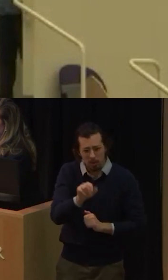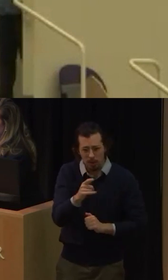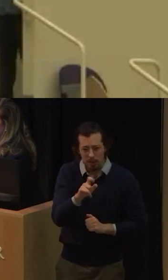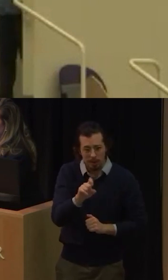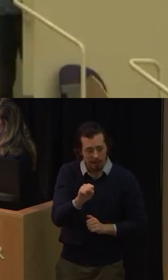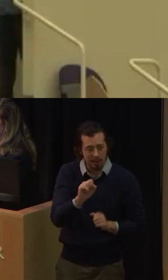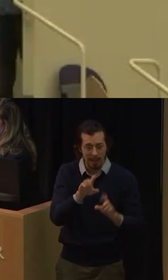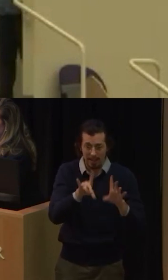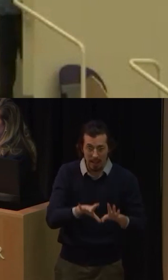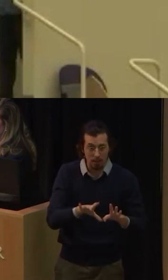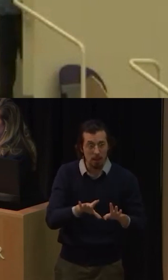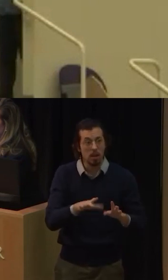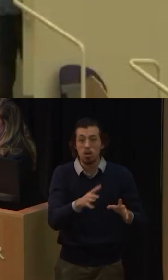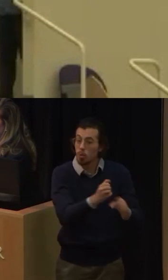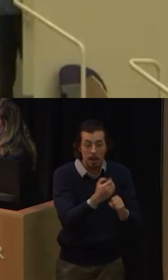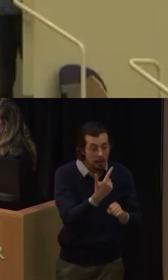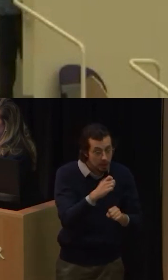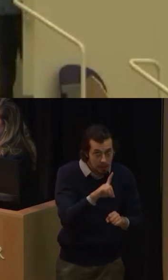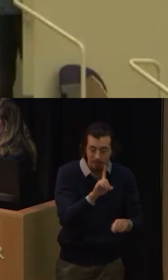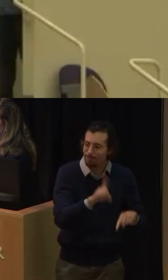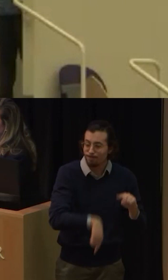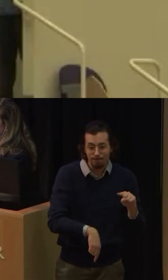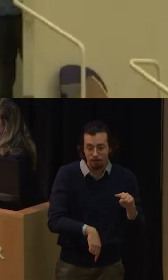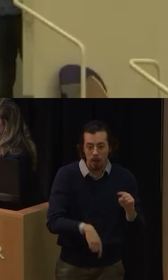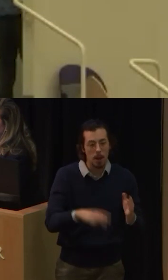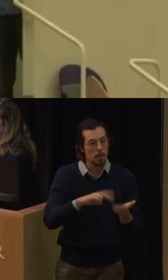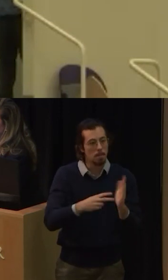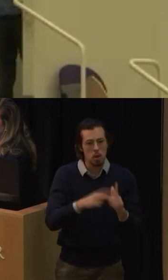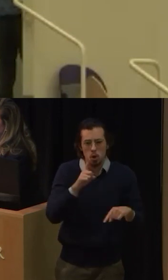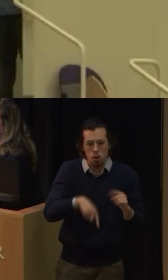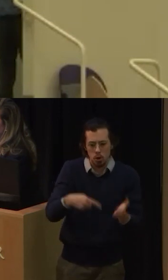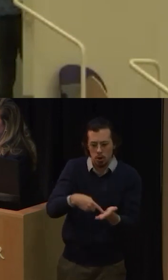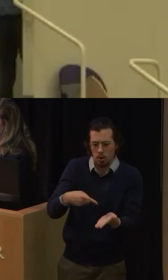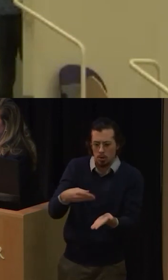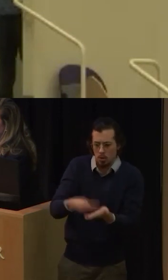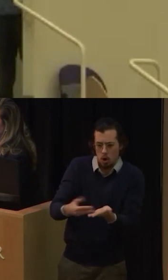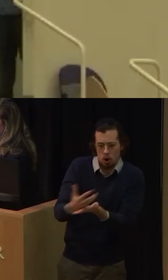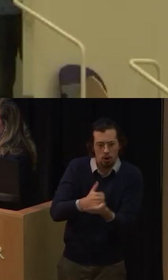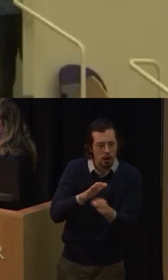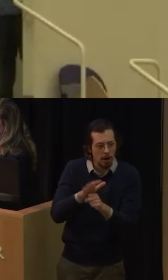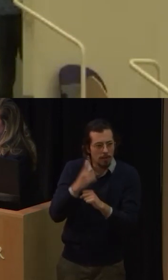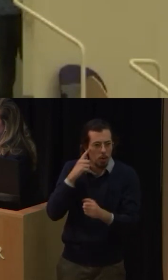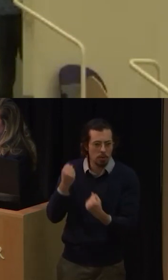to allow her to get her GED so that she could go earn enough money to support her and her three daughters,